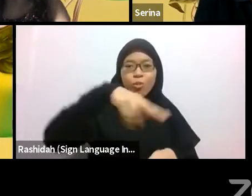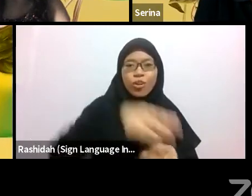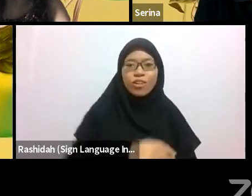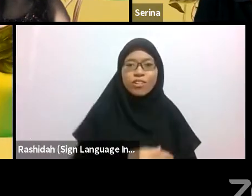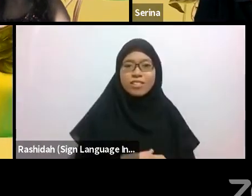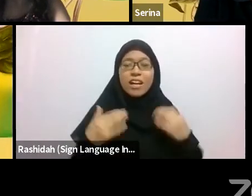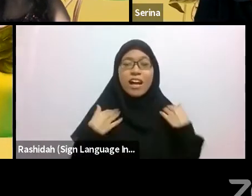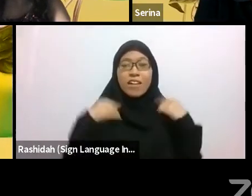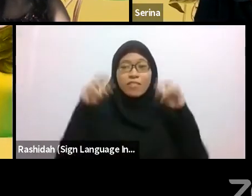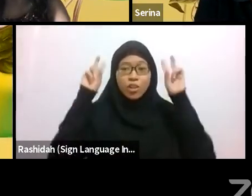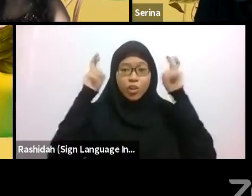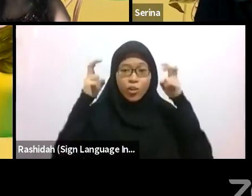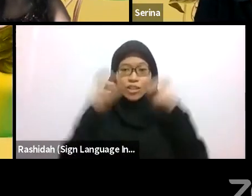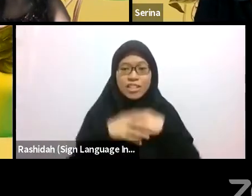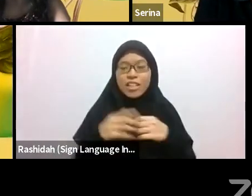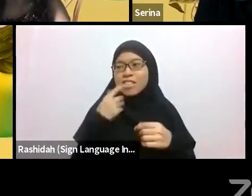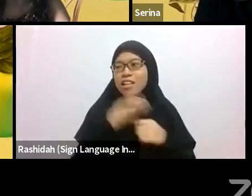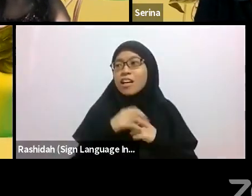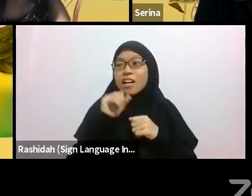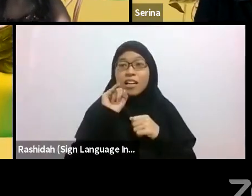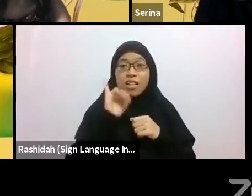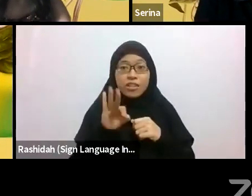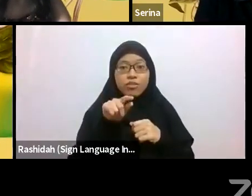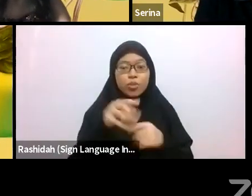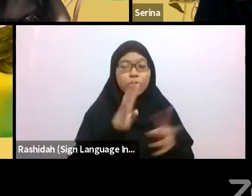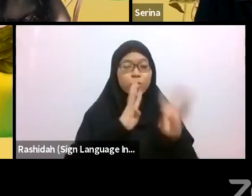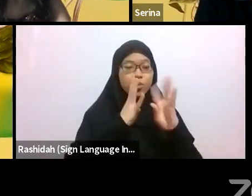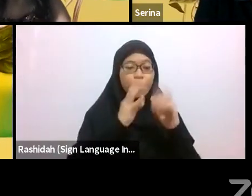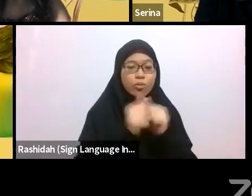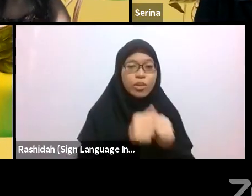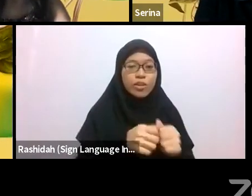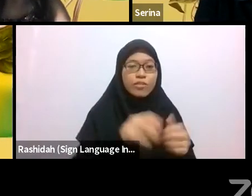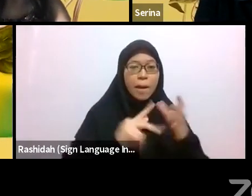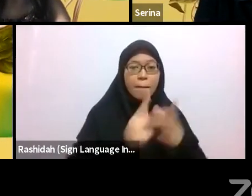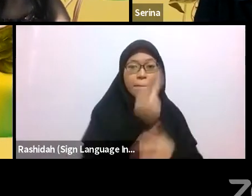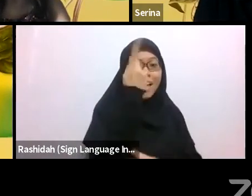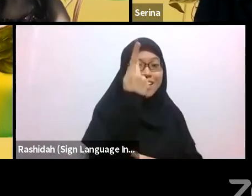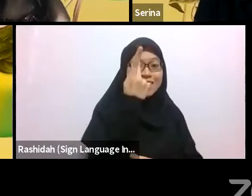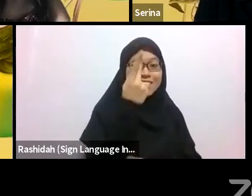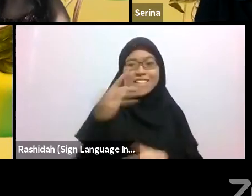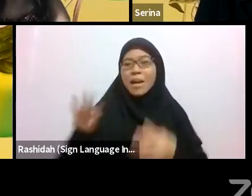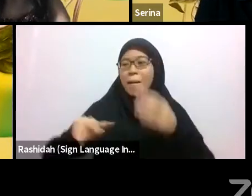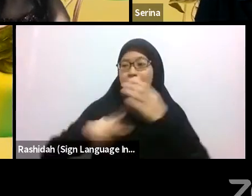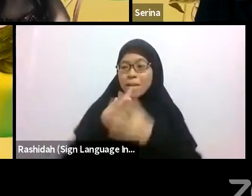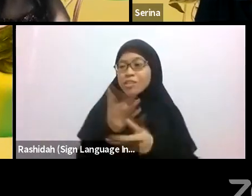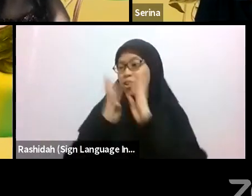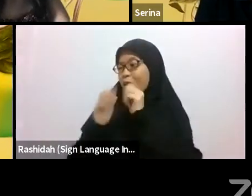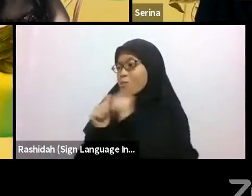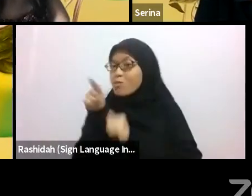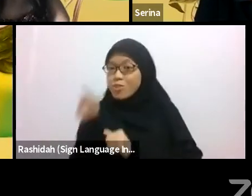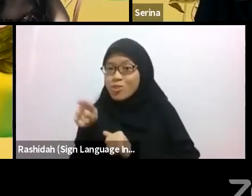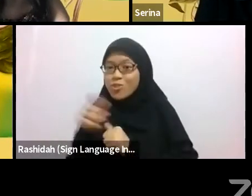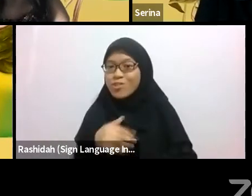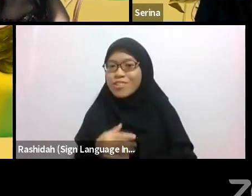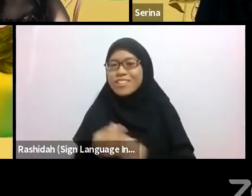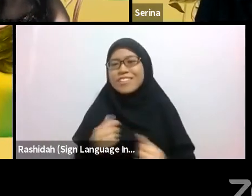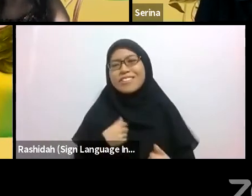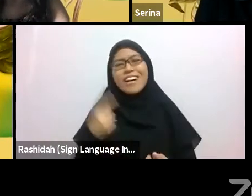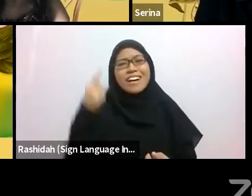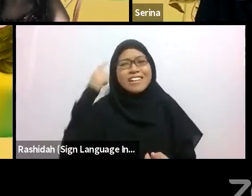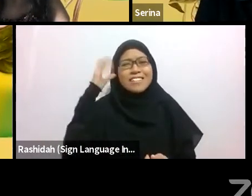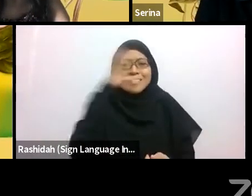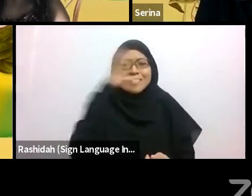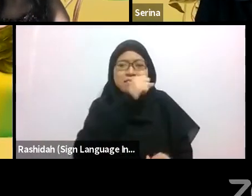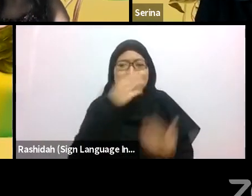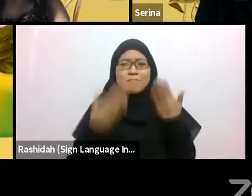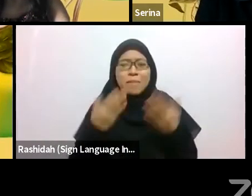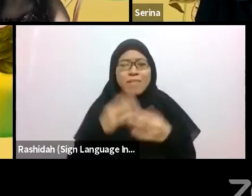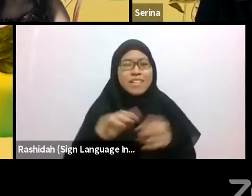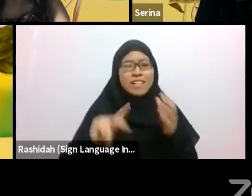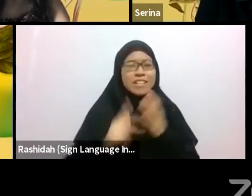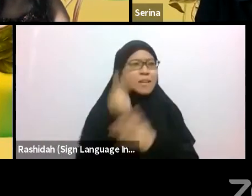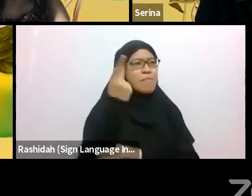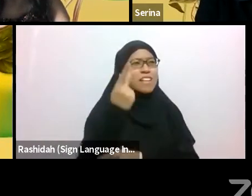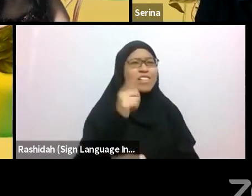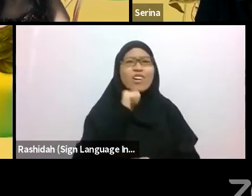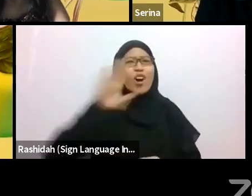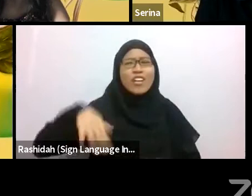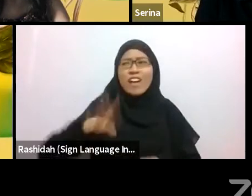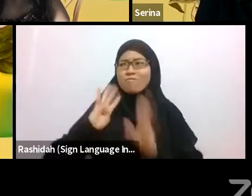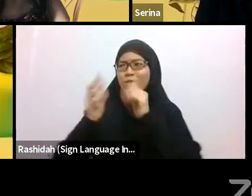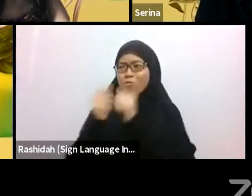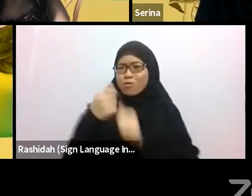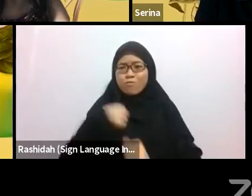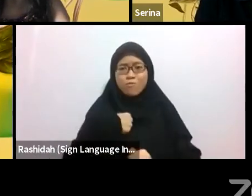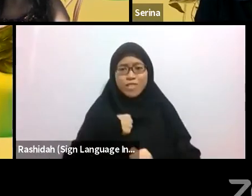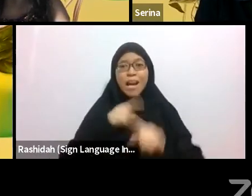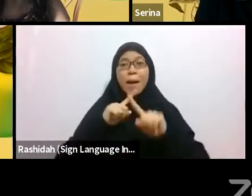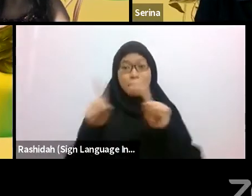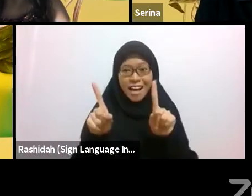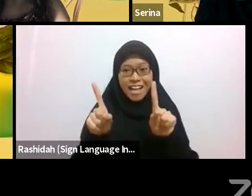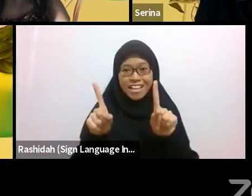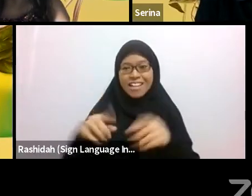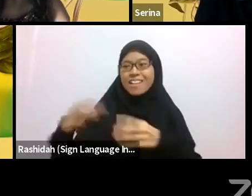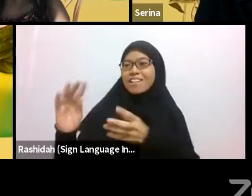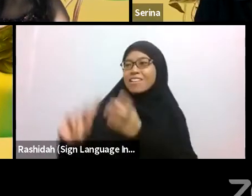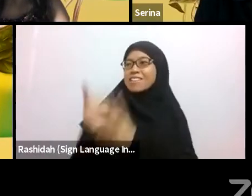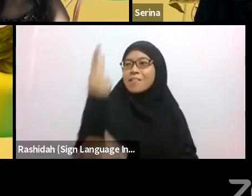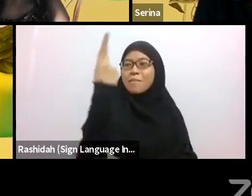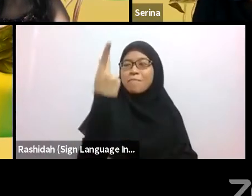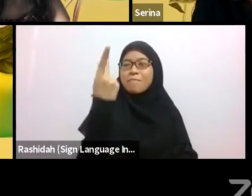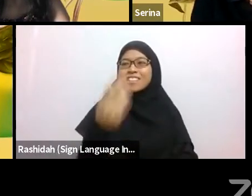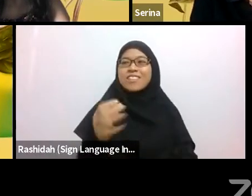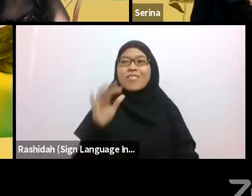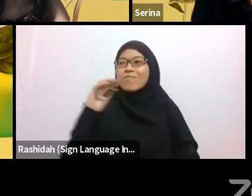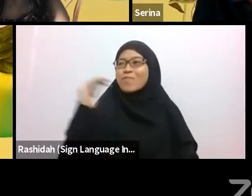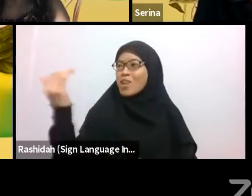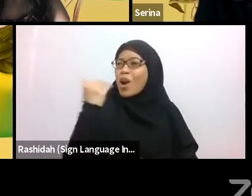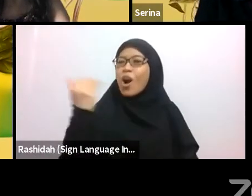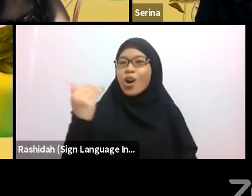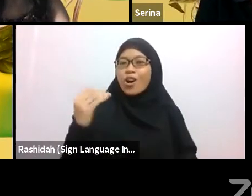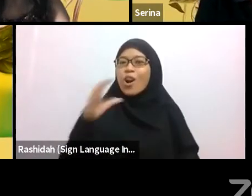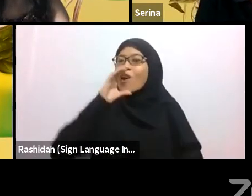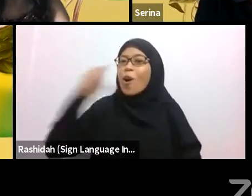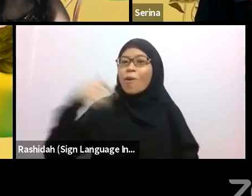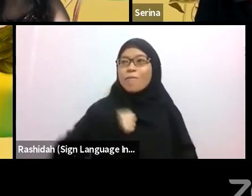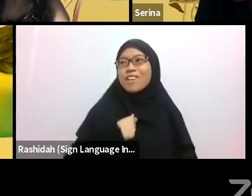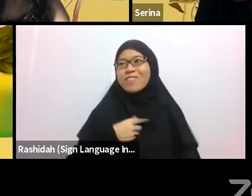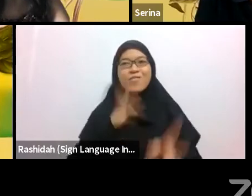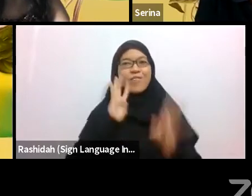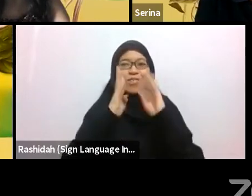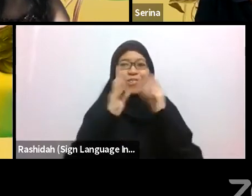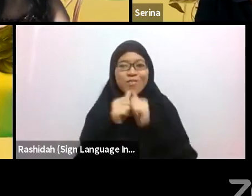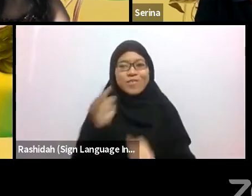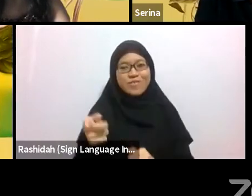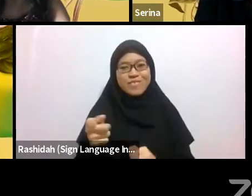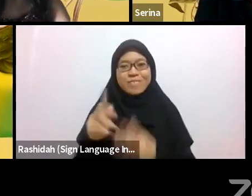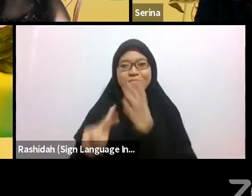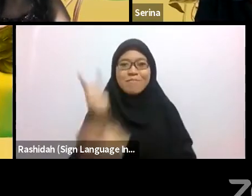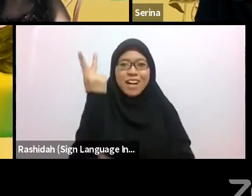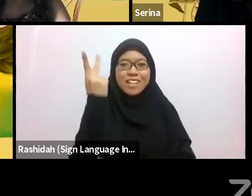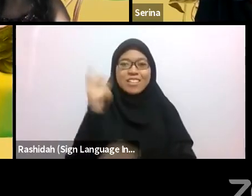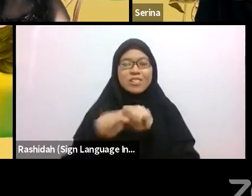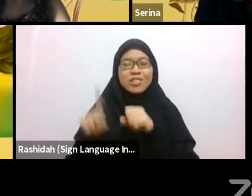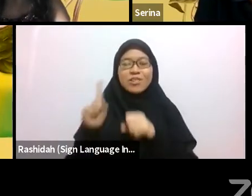Maybe the plants haven’t talked to me yet, but they call me to look at them. I think that’s one simple way that I’ve learned to be spiritual in a way that makes sense for myself.